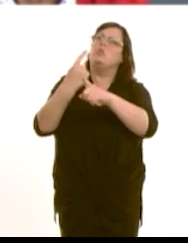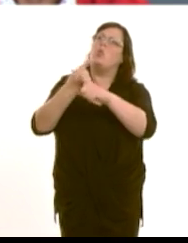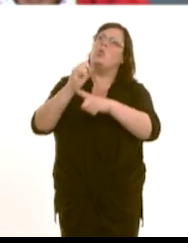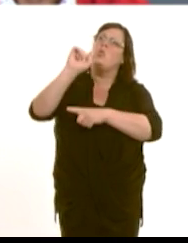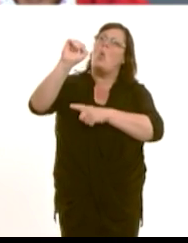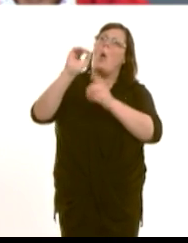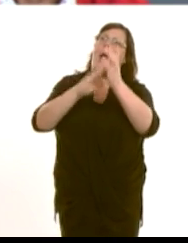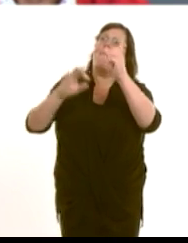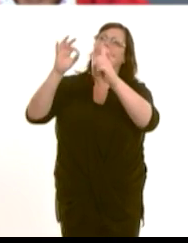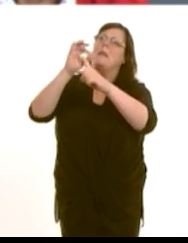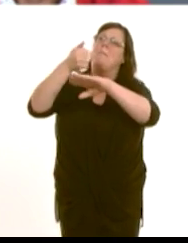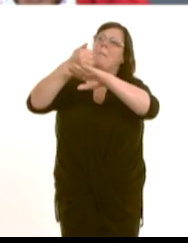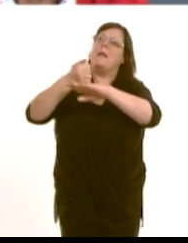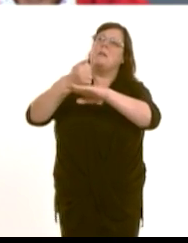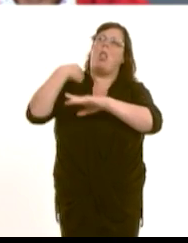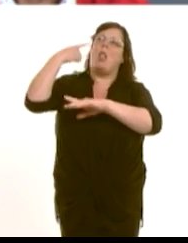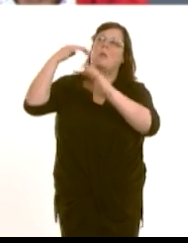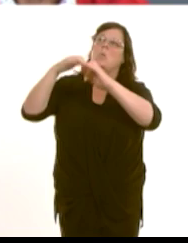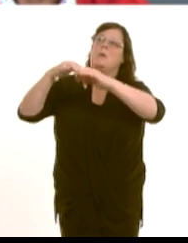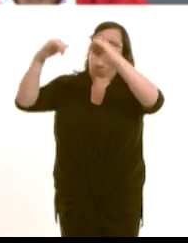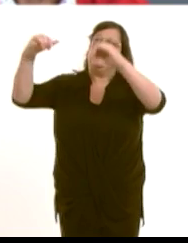them to get a grip and get on with their jobs.